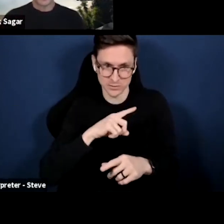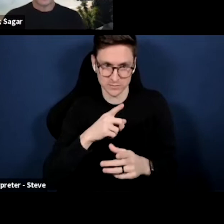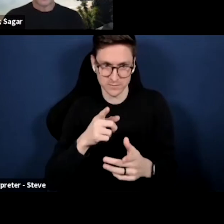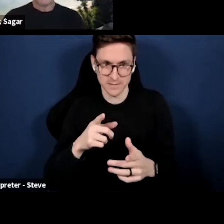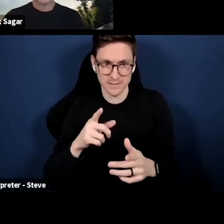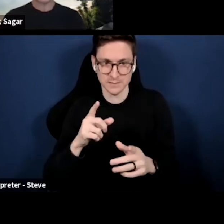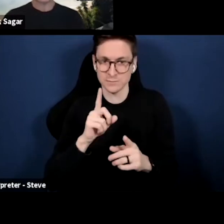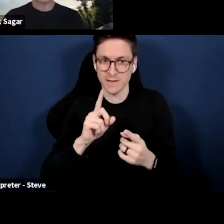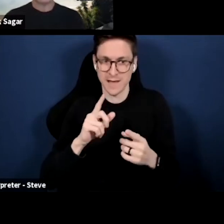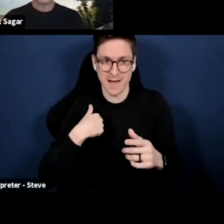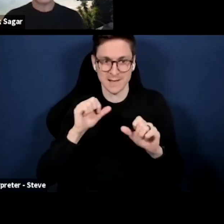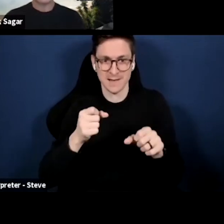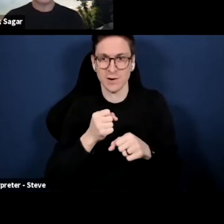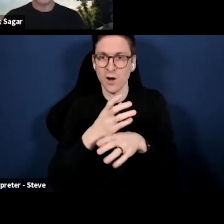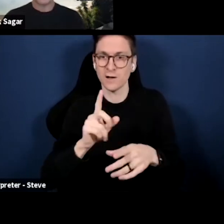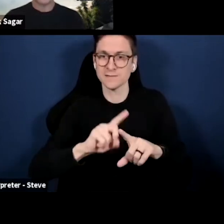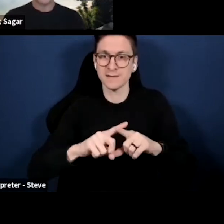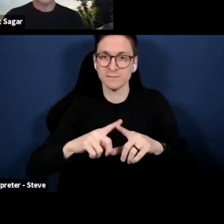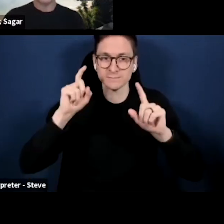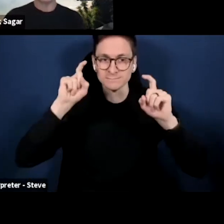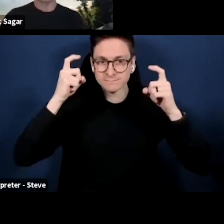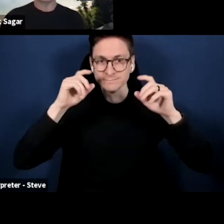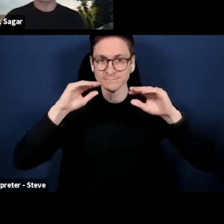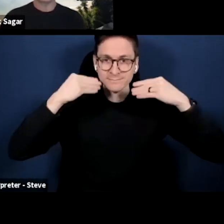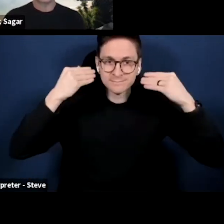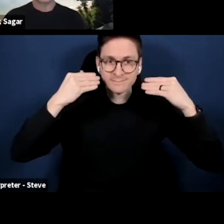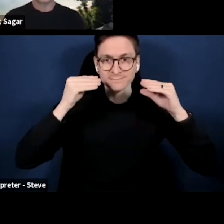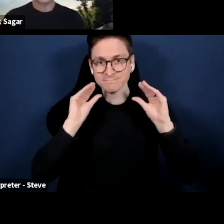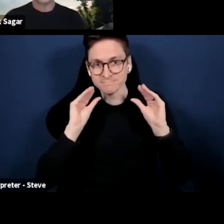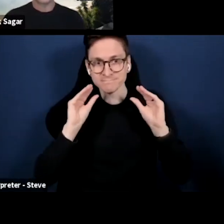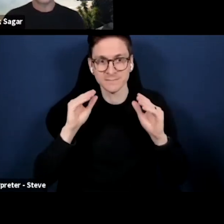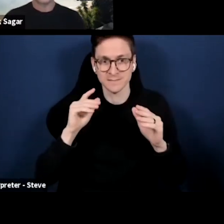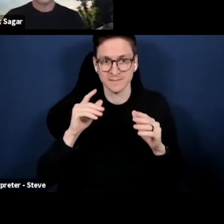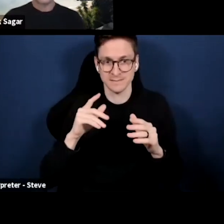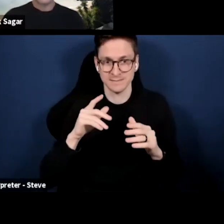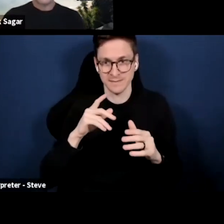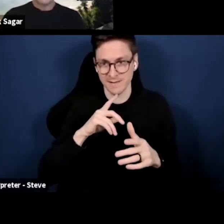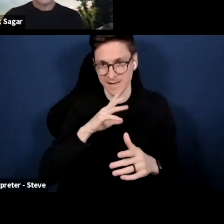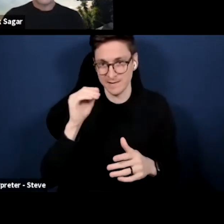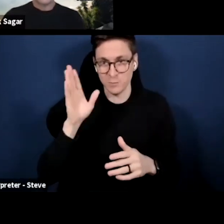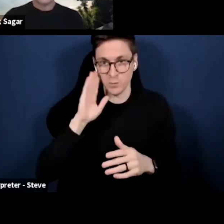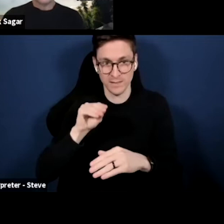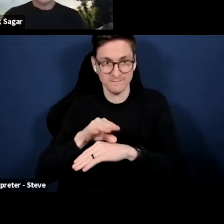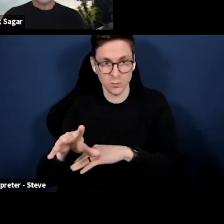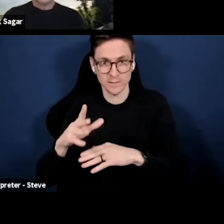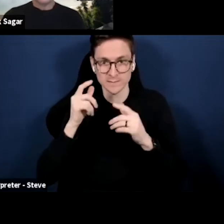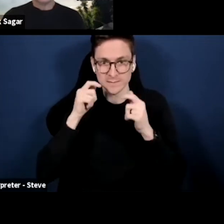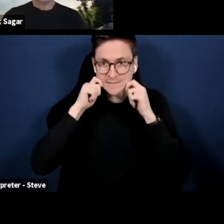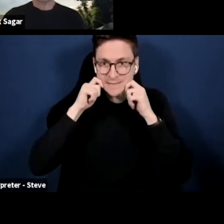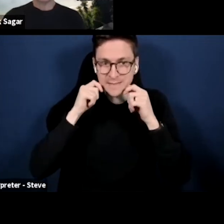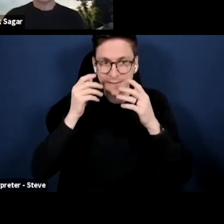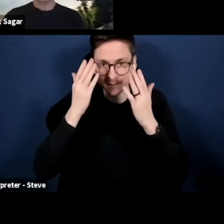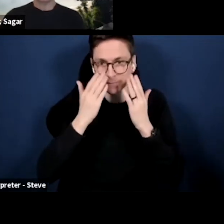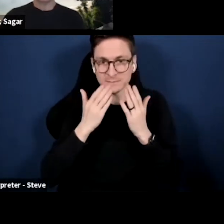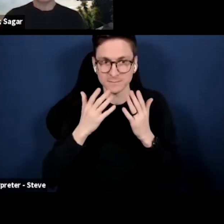expressions and create the deformation of the skin and so forth and now we can combine these in many